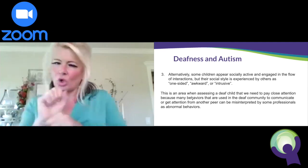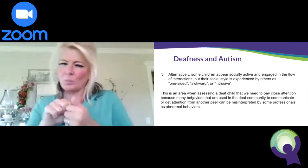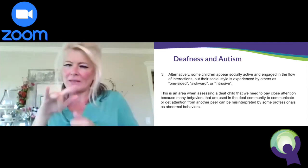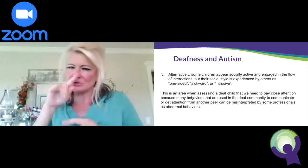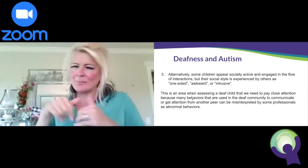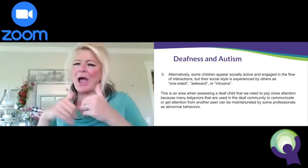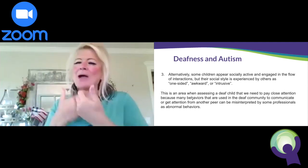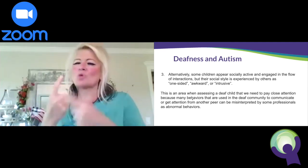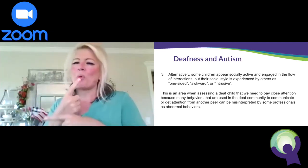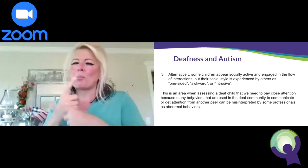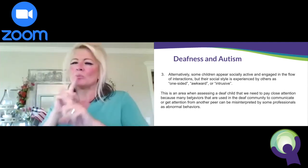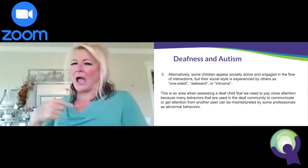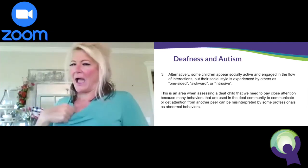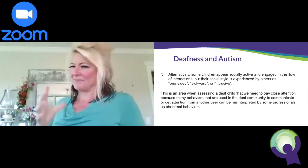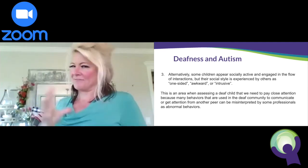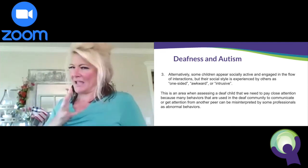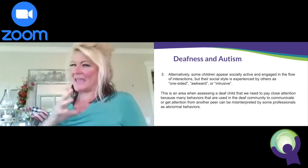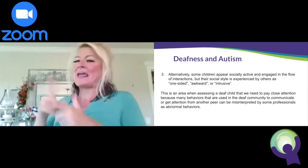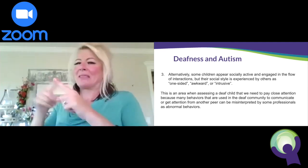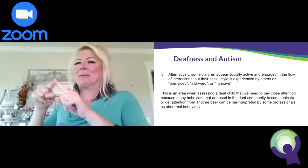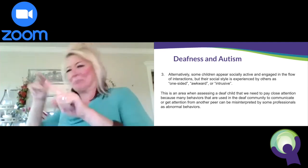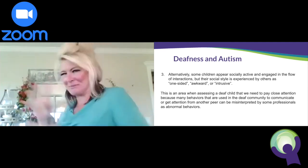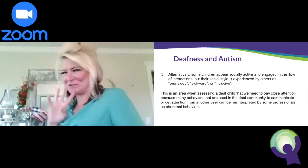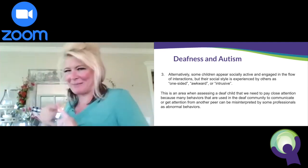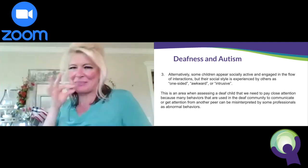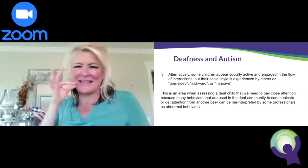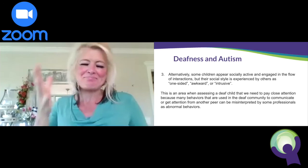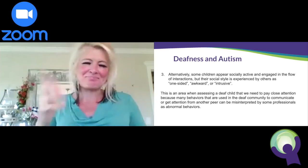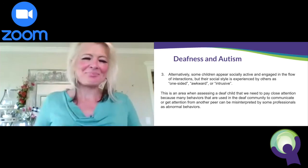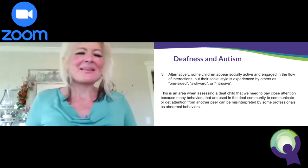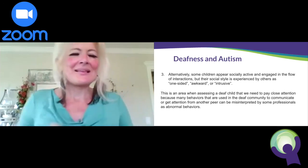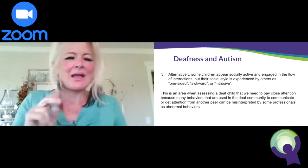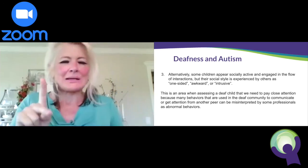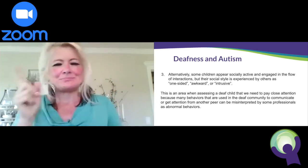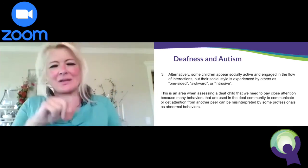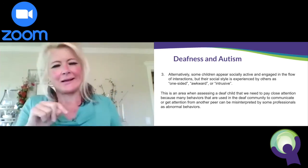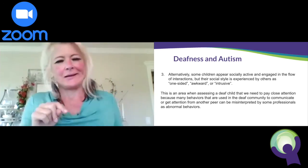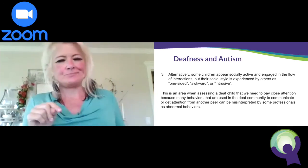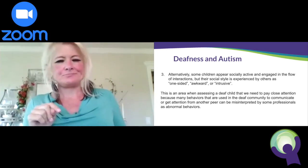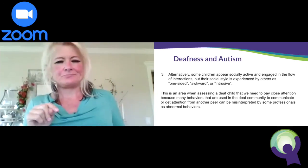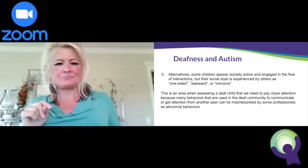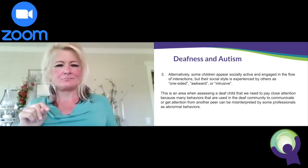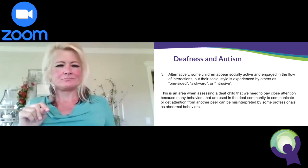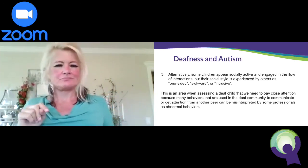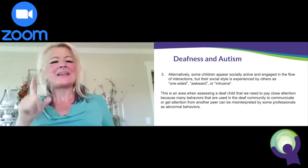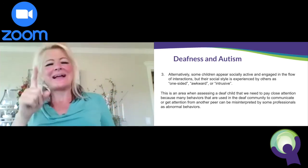Wait, that's not really how that goes. Again saying, "I'm fine" and learning those social